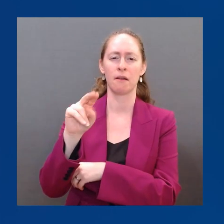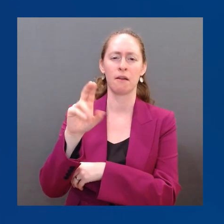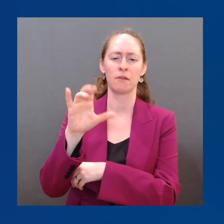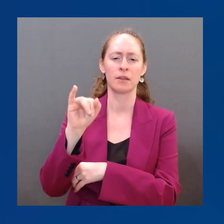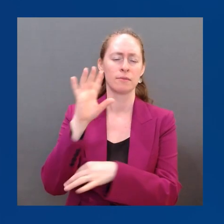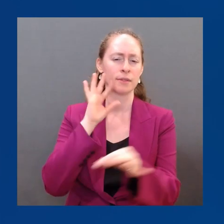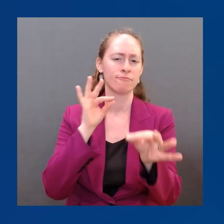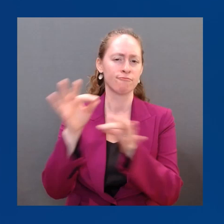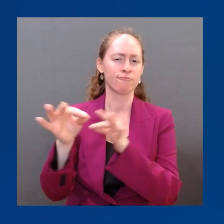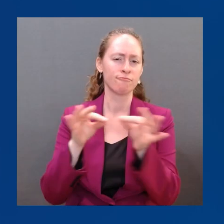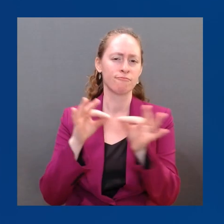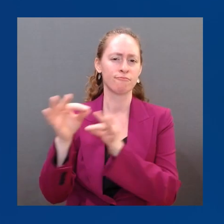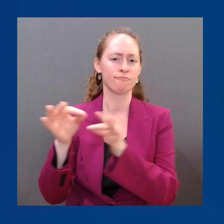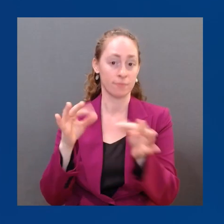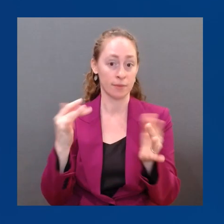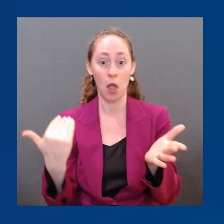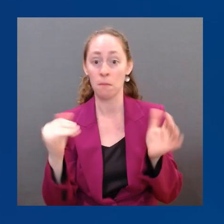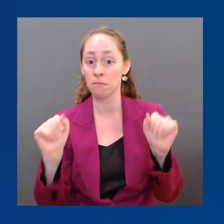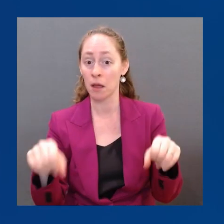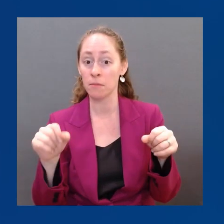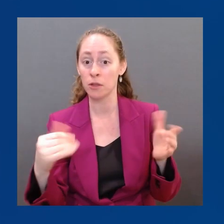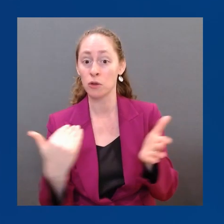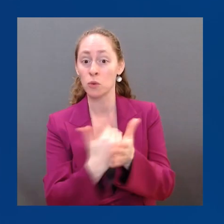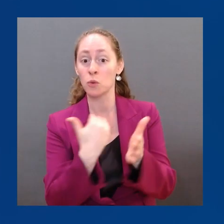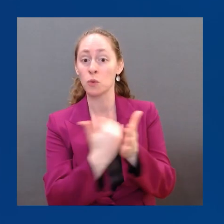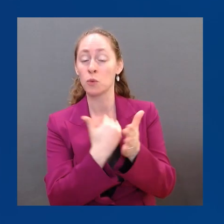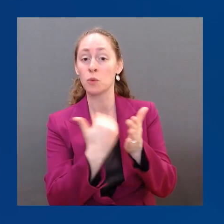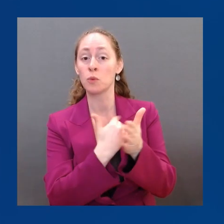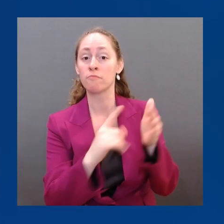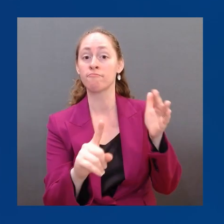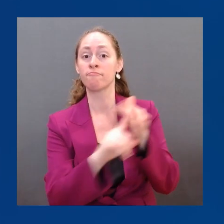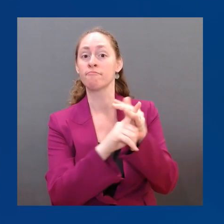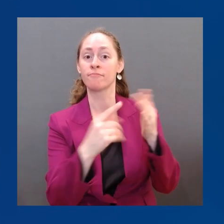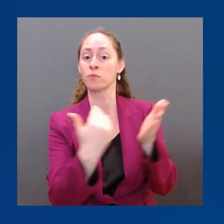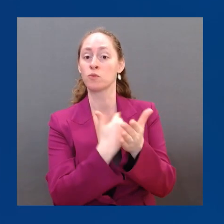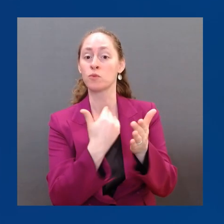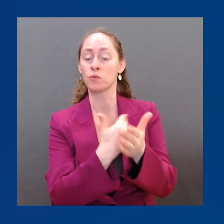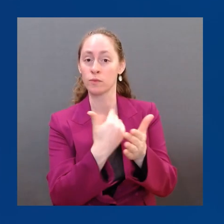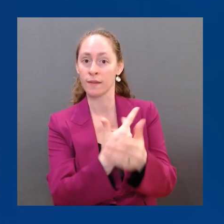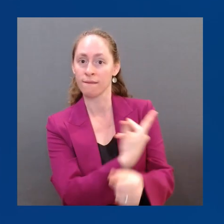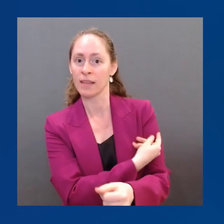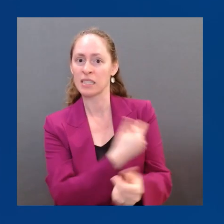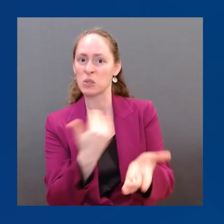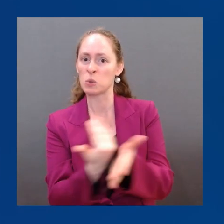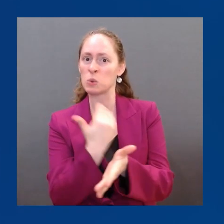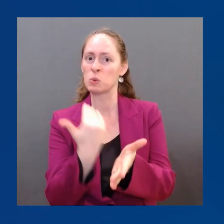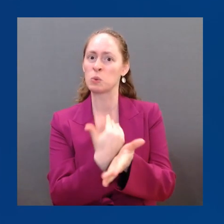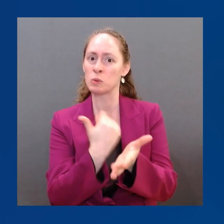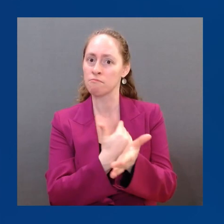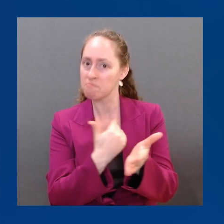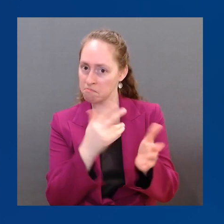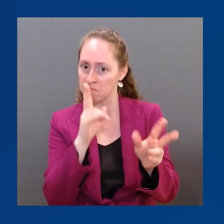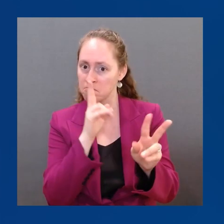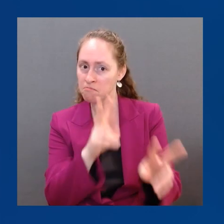FDA is going to be looking at the data on this, making decisions. Our expectation is that we'll probably get